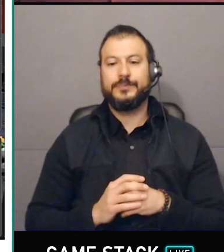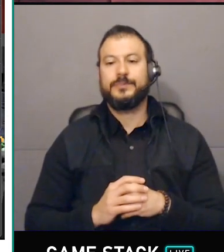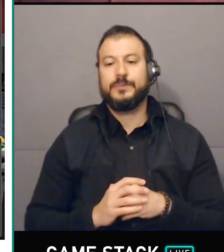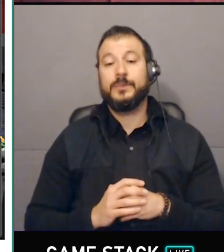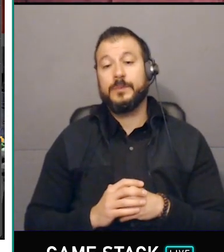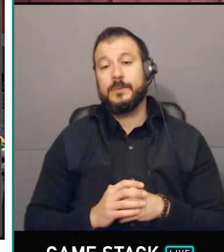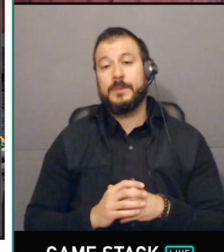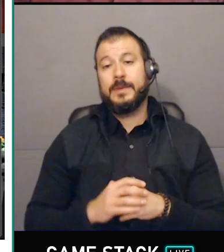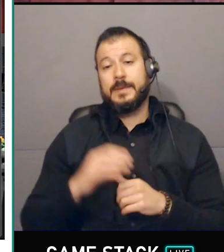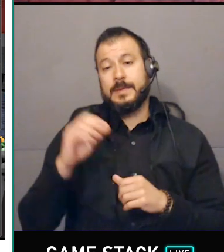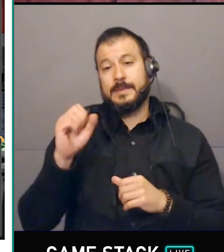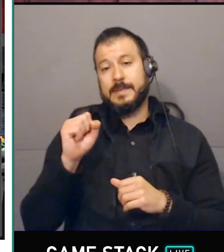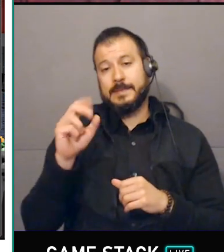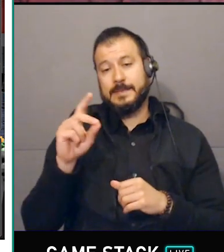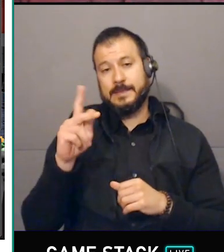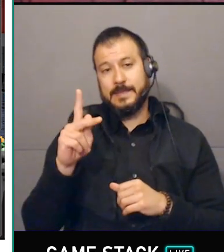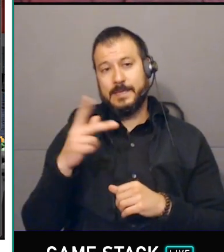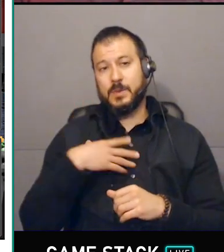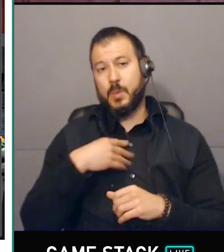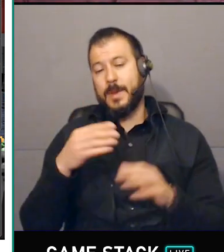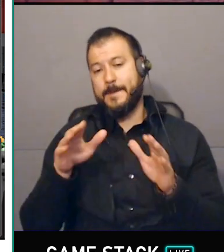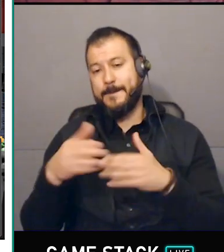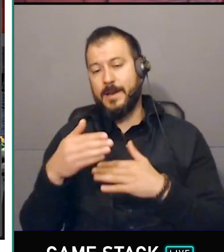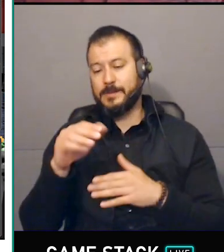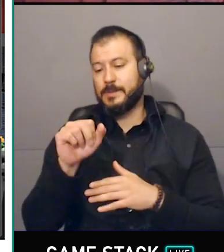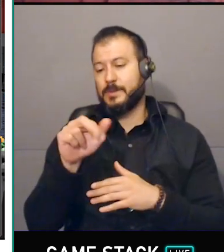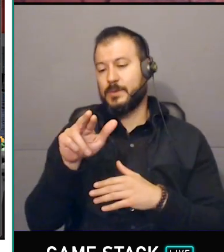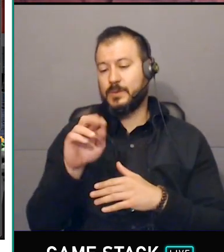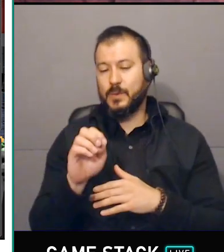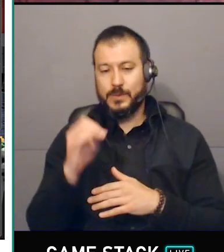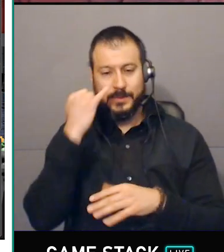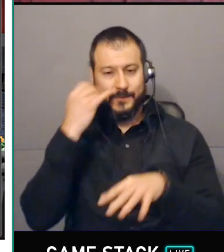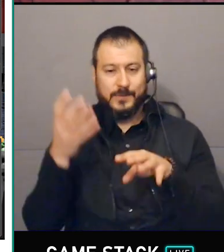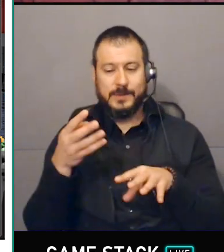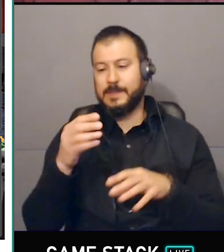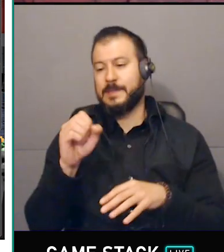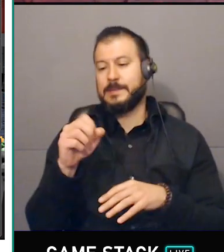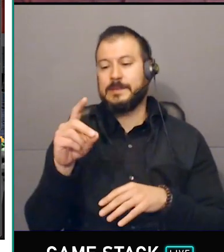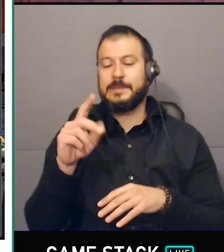So the SDK includes white-box source, so if you download the SDK, you'll have